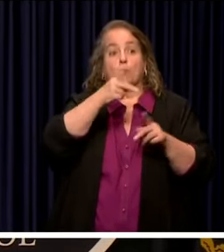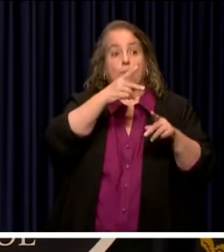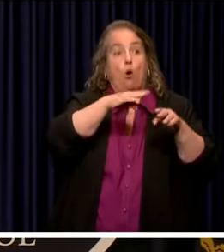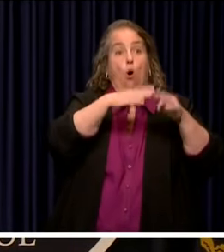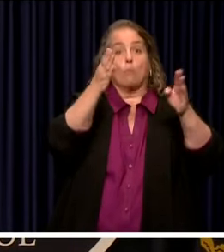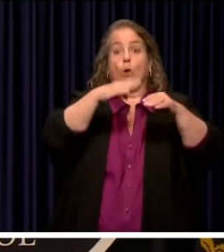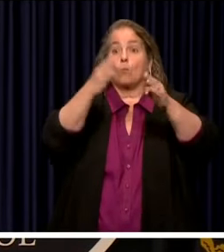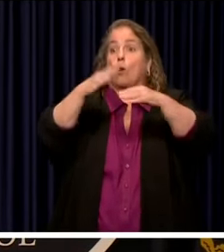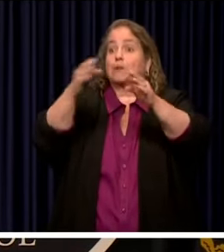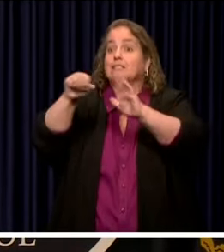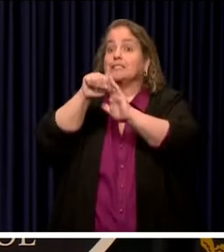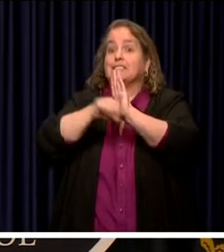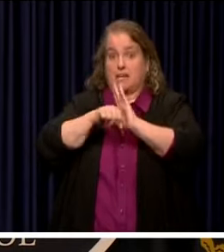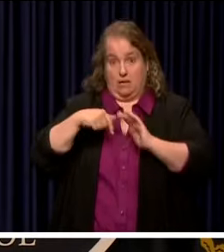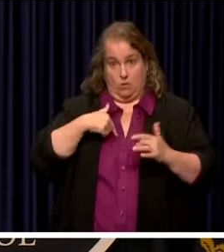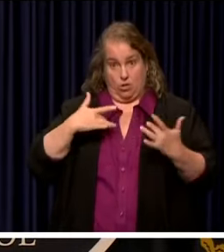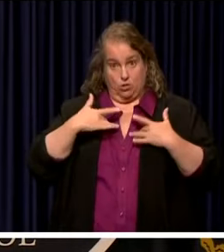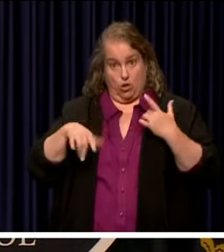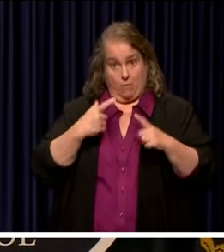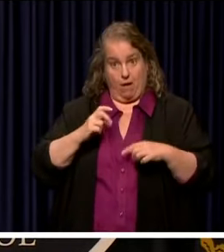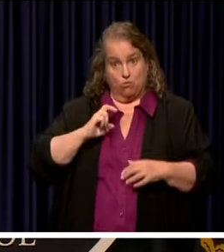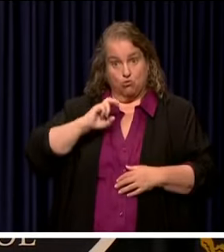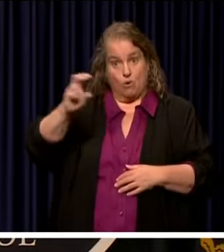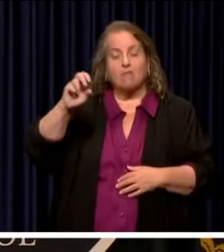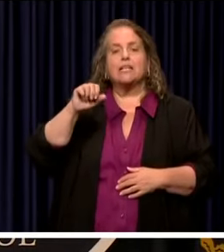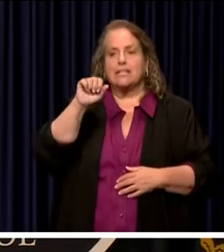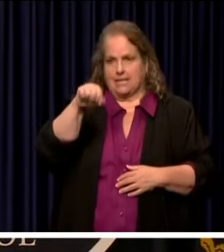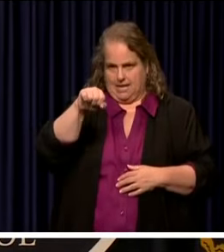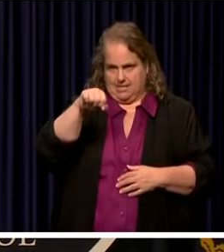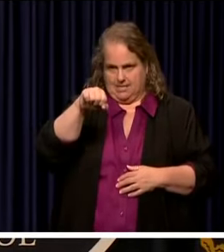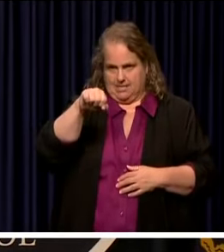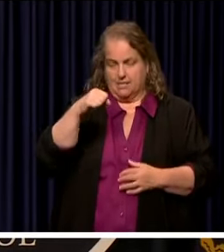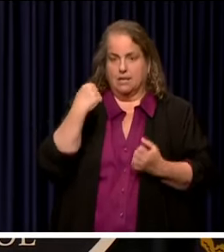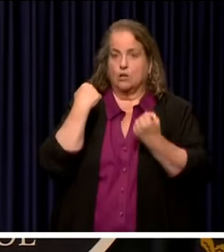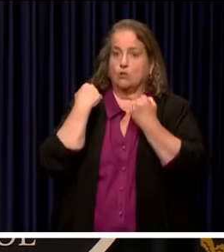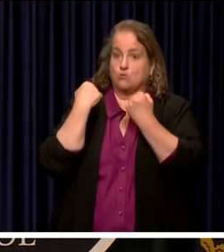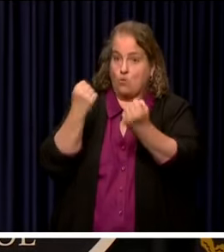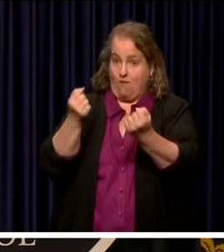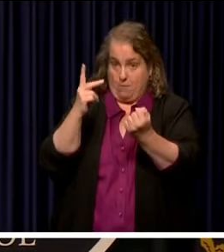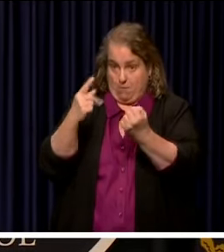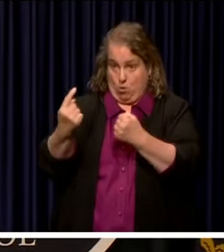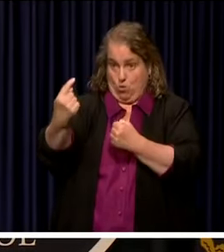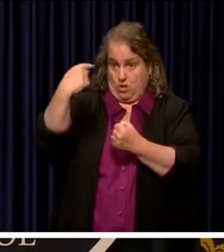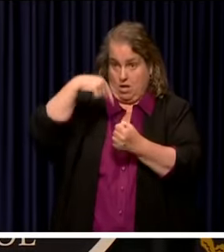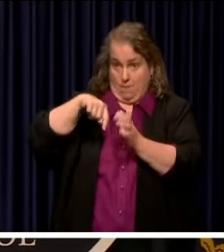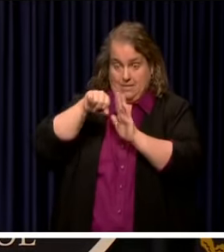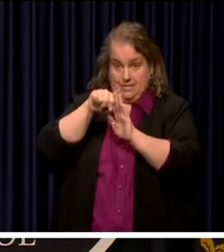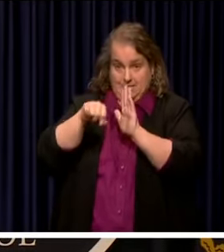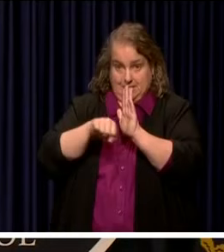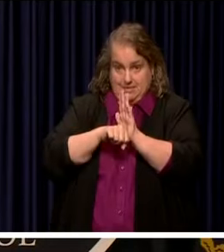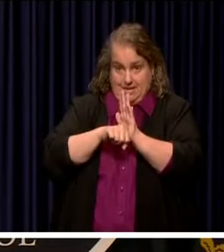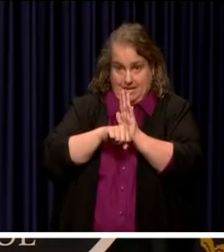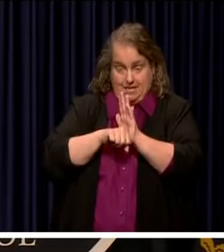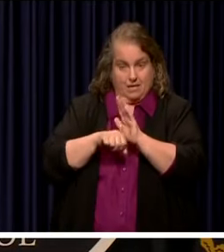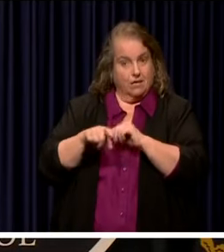OPPORTUNITY NOT JUST TO SAVE LIVES BUT I BELIEVE TO REBUILD